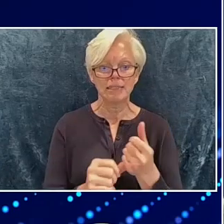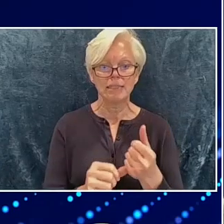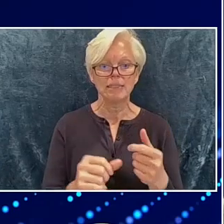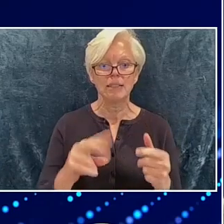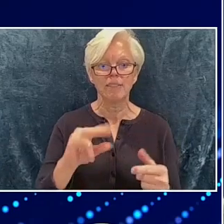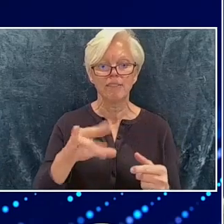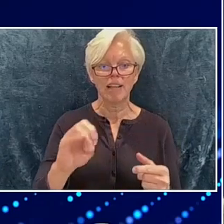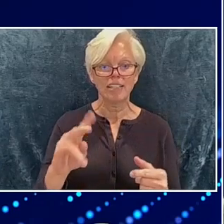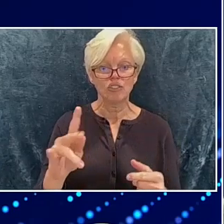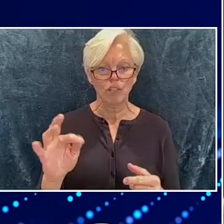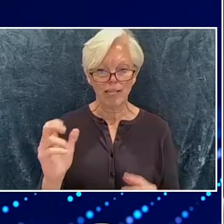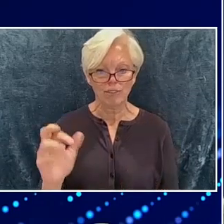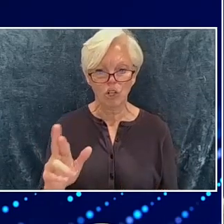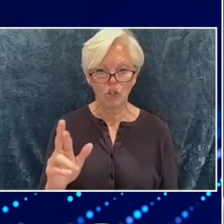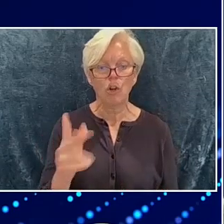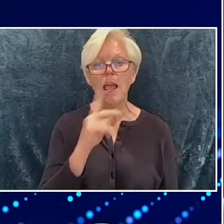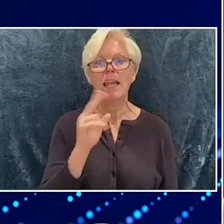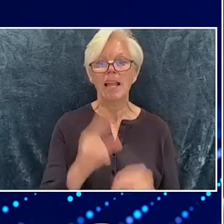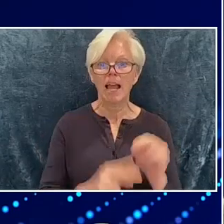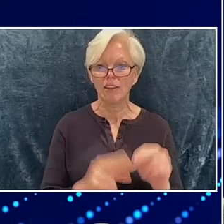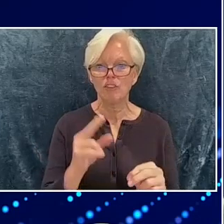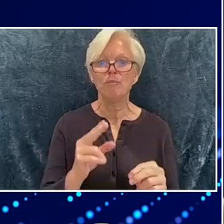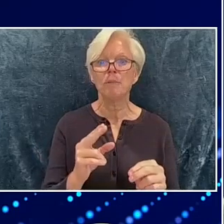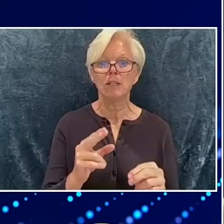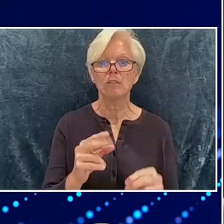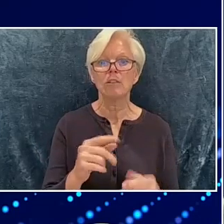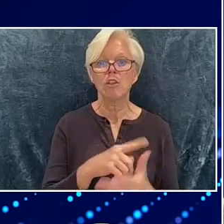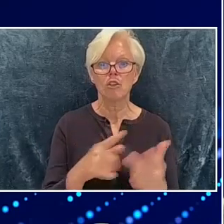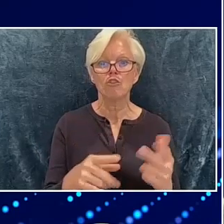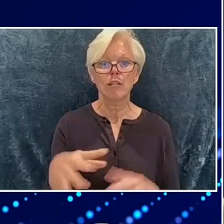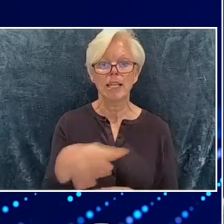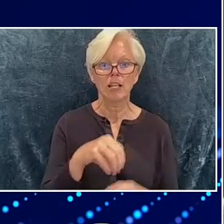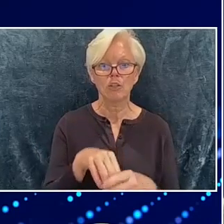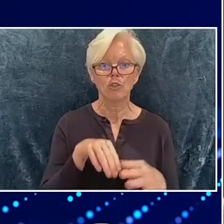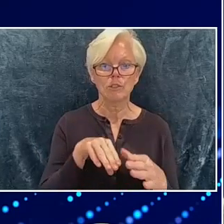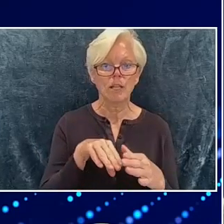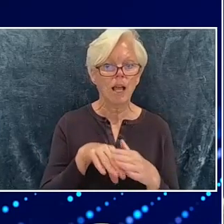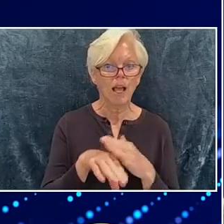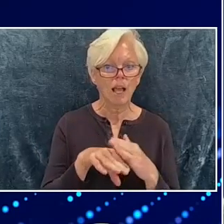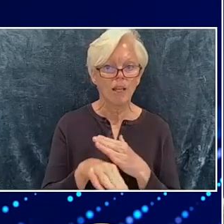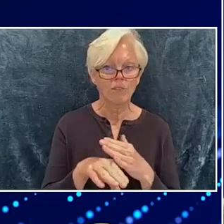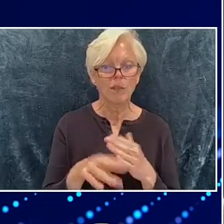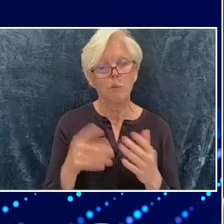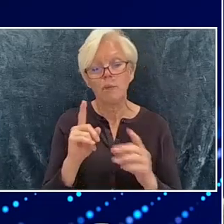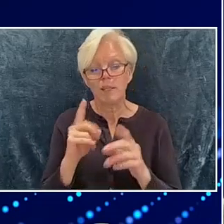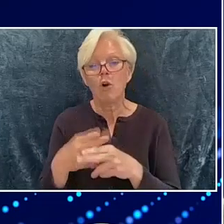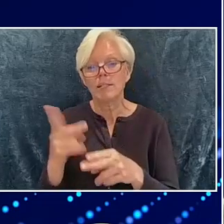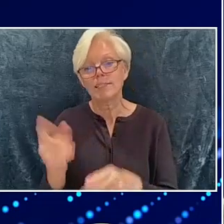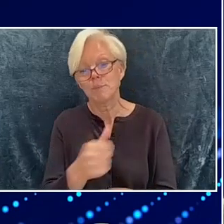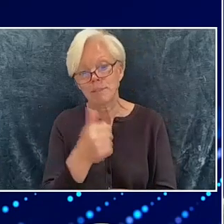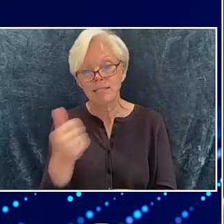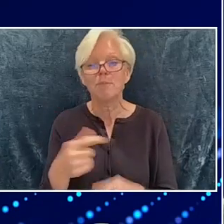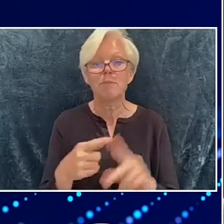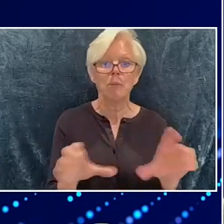and I have built three inclusive access- w e called it something different when we did it at three different universities.